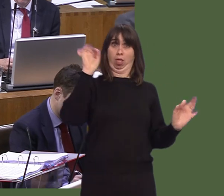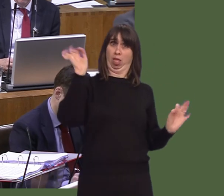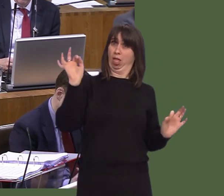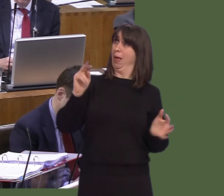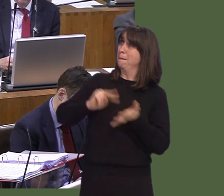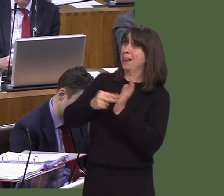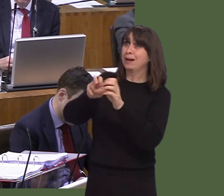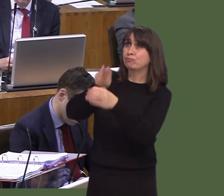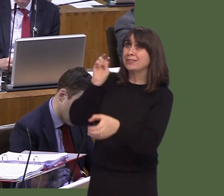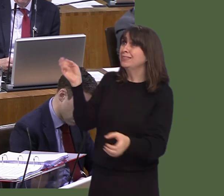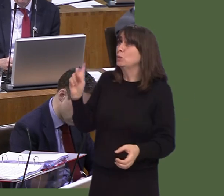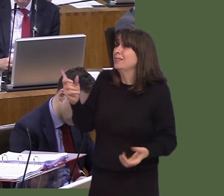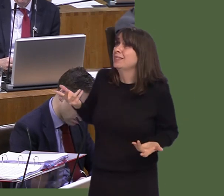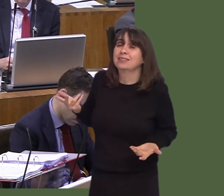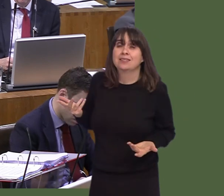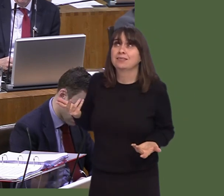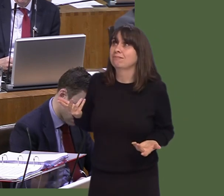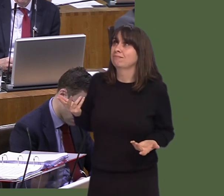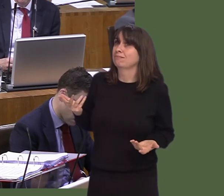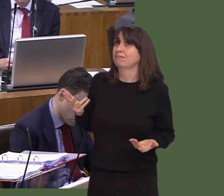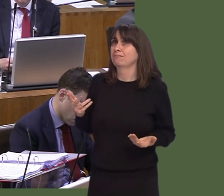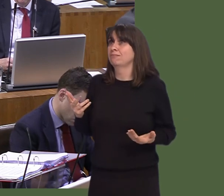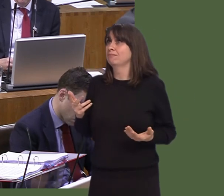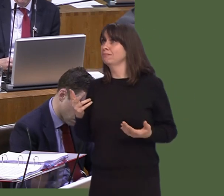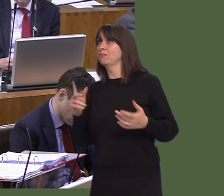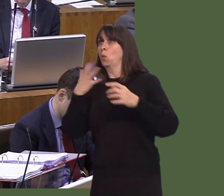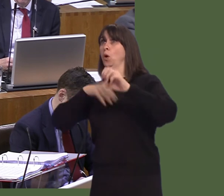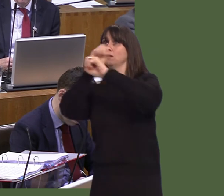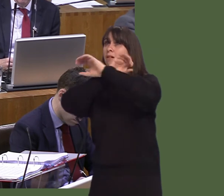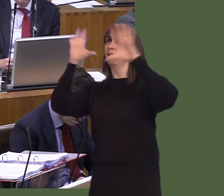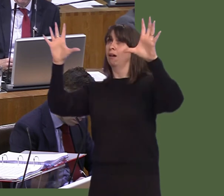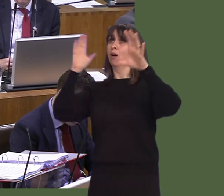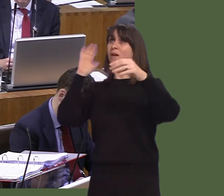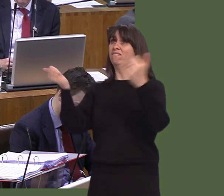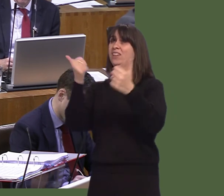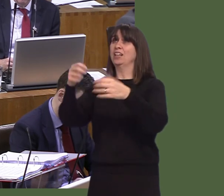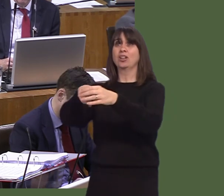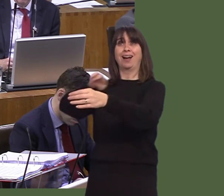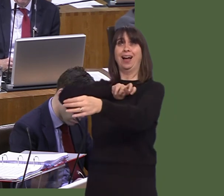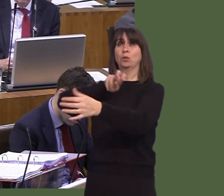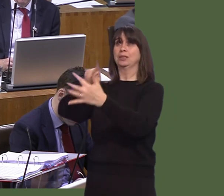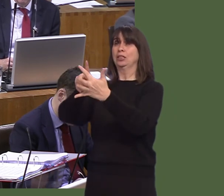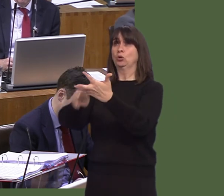a gap between the floor and the wall.